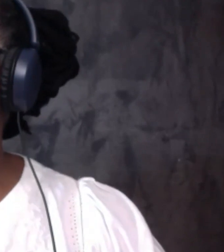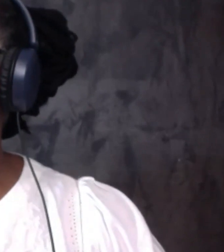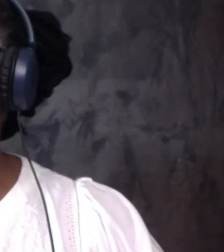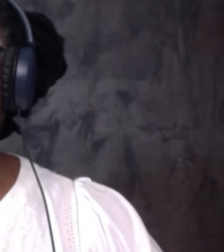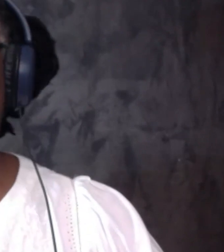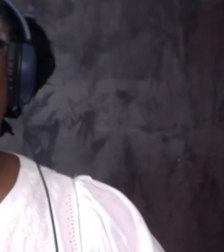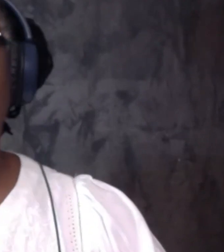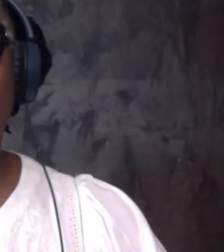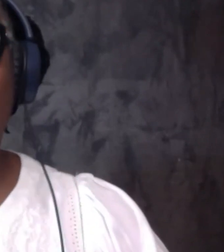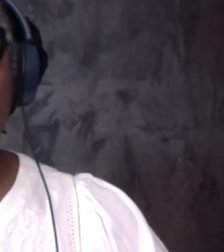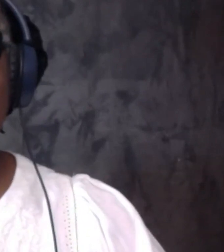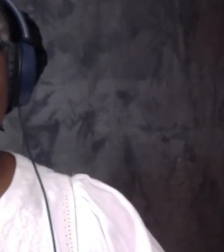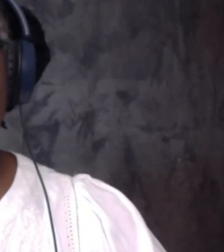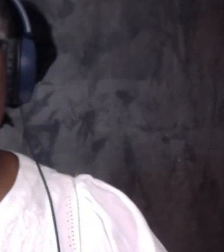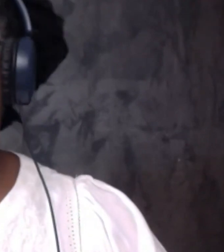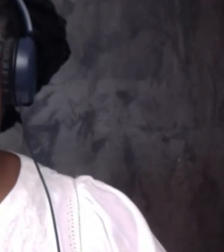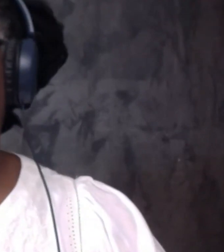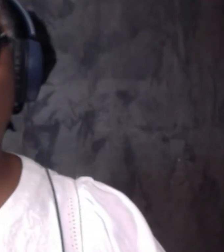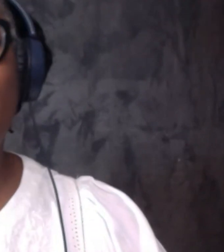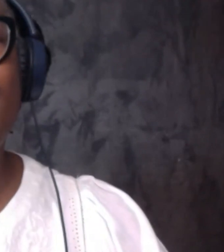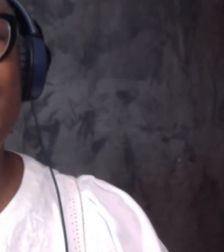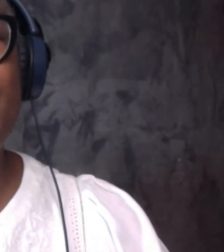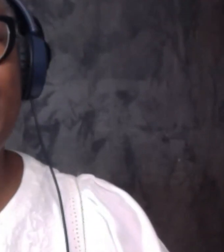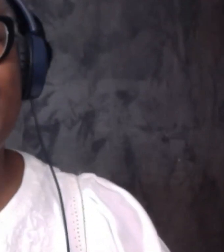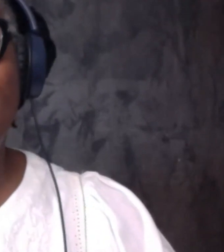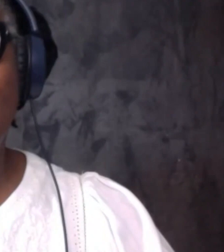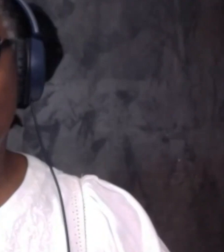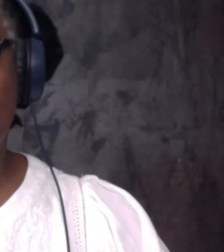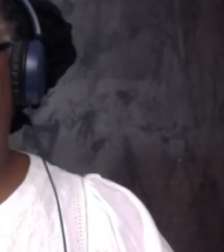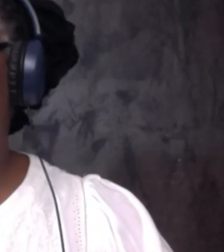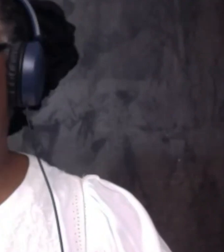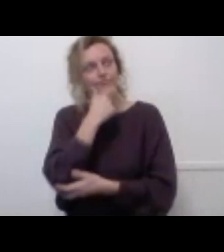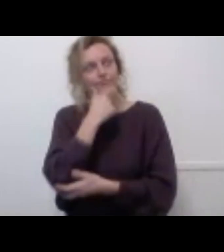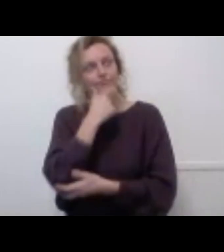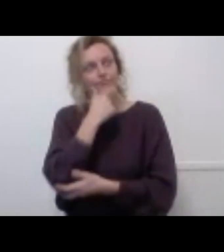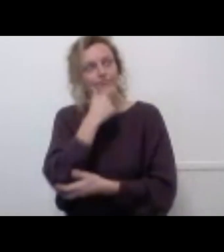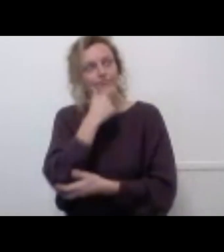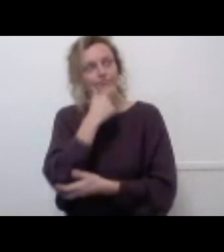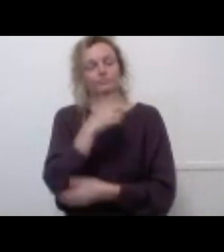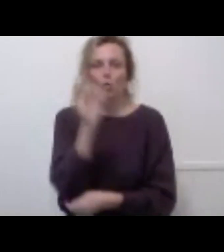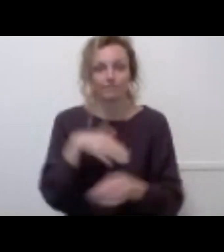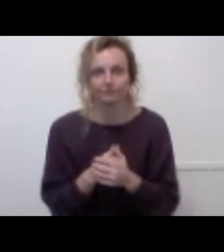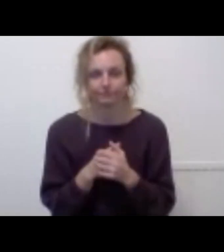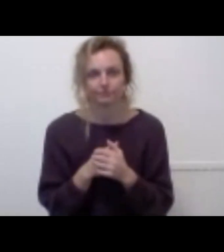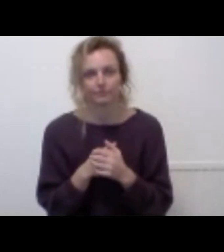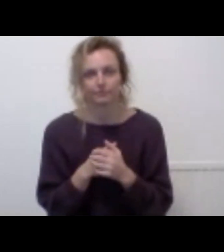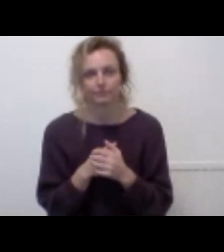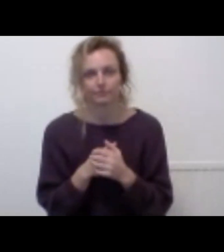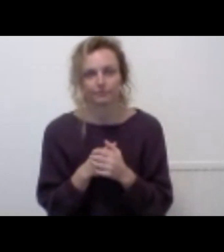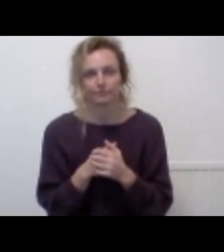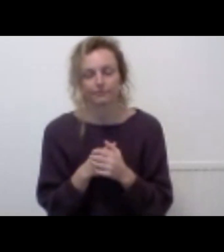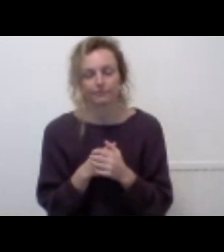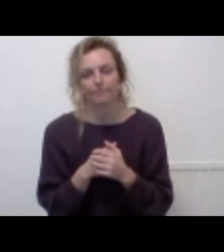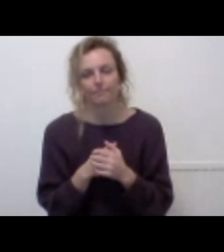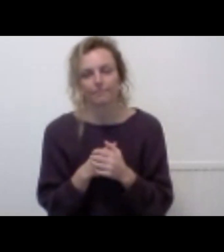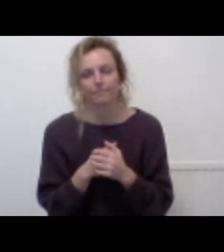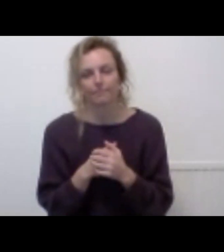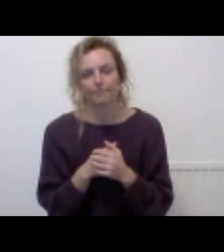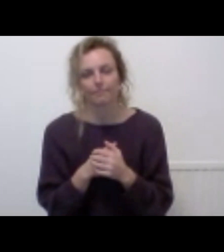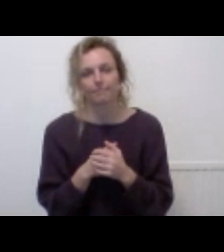I would like to now just take a few minutes to introduce you to our expert panel.